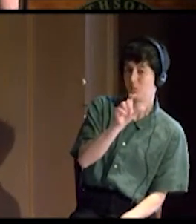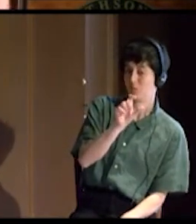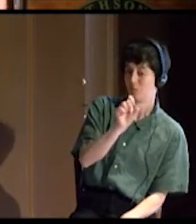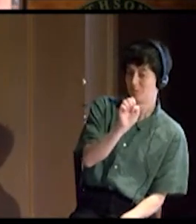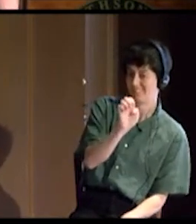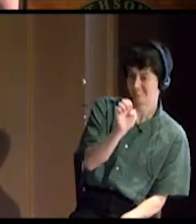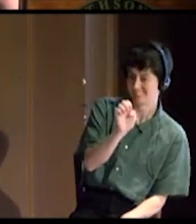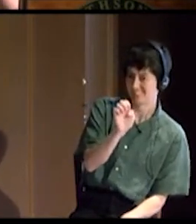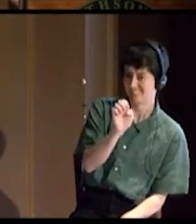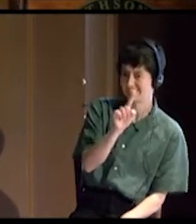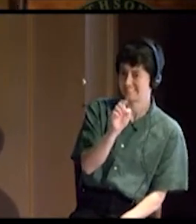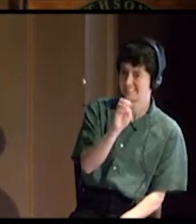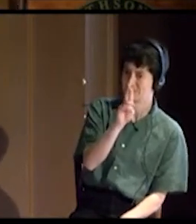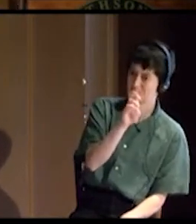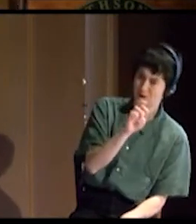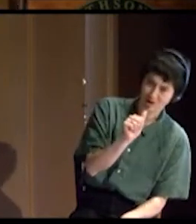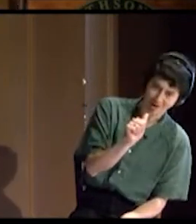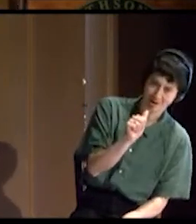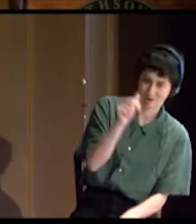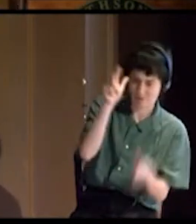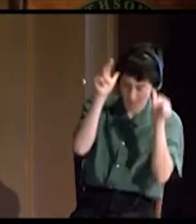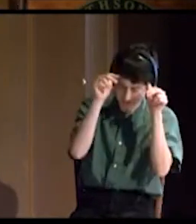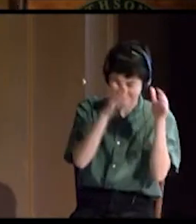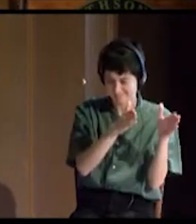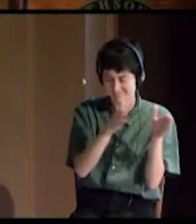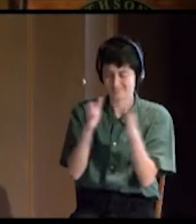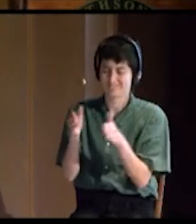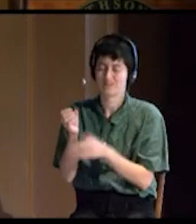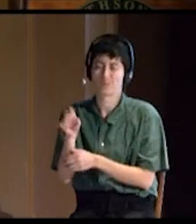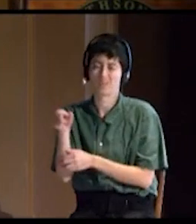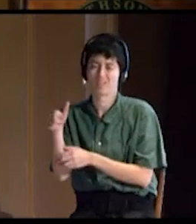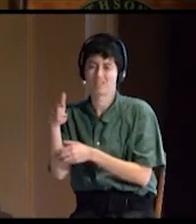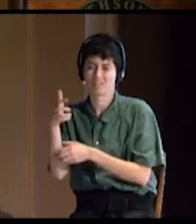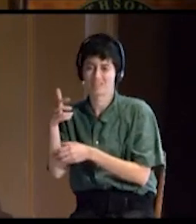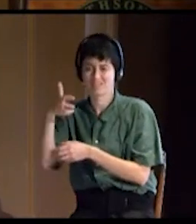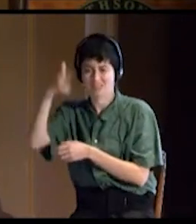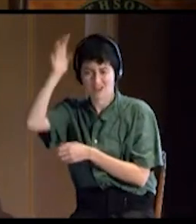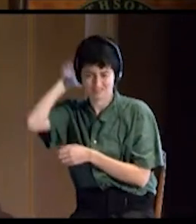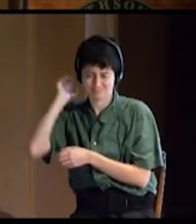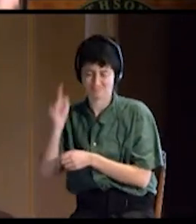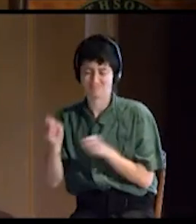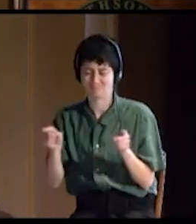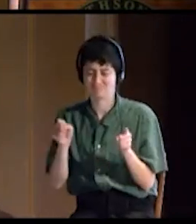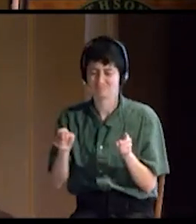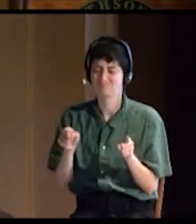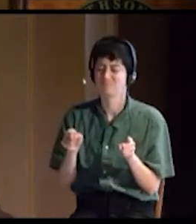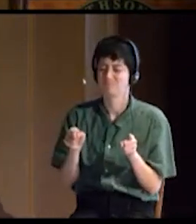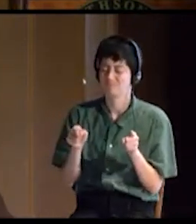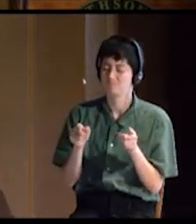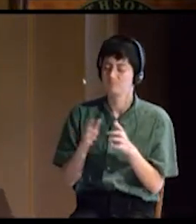when the hybridization took place 50 million years ago. To address this difficulty, I used a machine learning approach